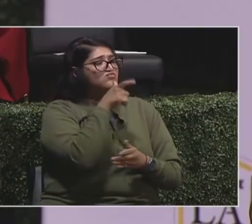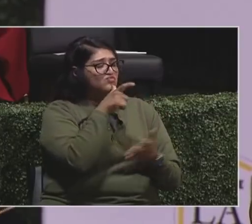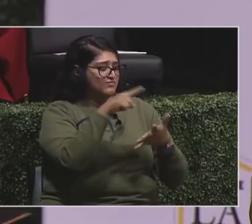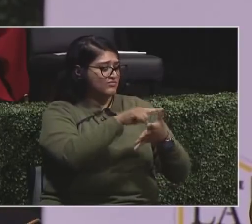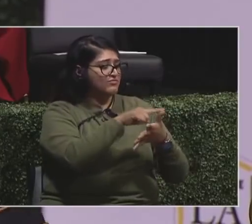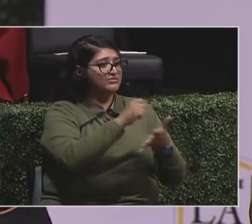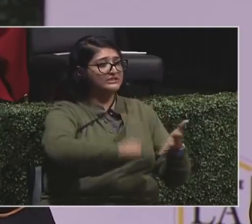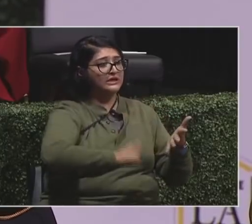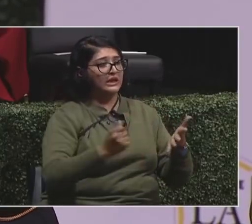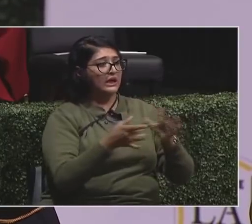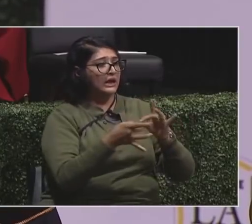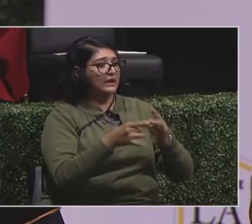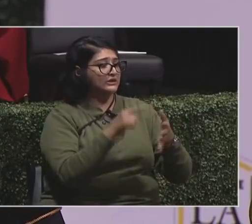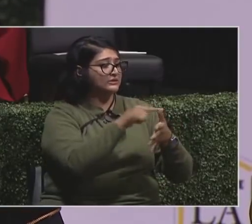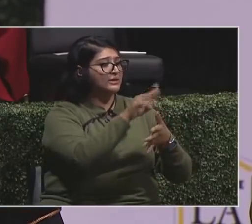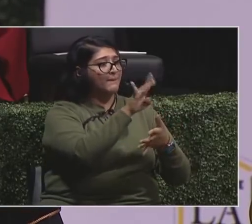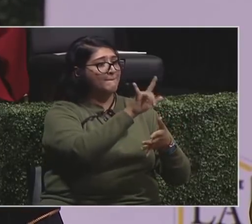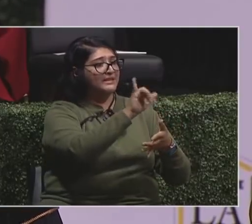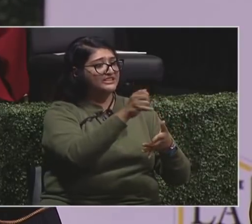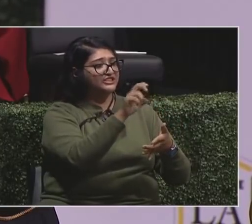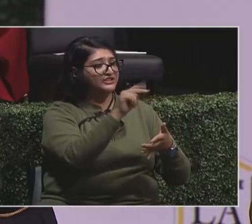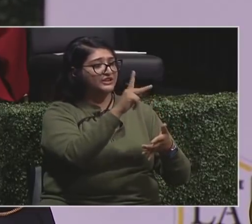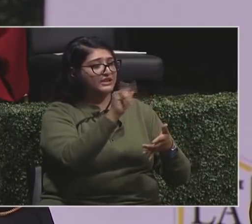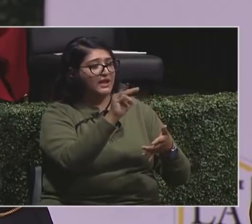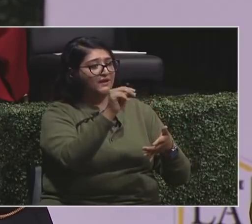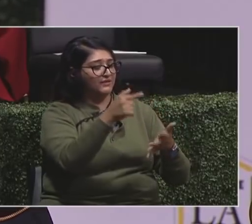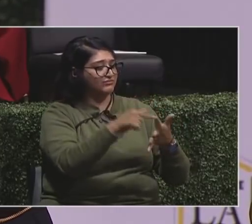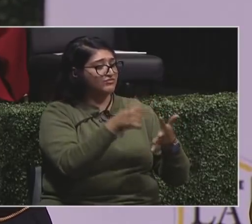245,000 ALUMNI OF CAL STATE LA, AND 3 MILLION ALUMNI OF THE CALIFORNIA STATE UNIVERSITY SYSTEM.